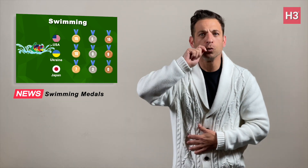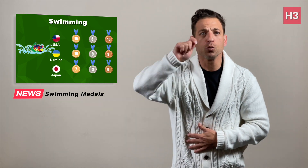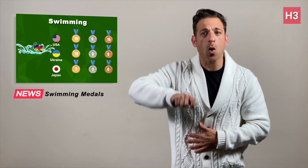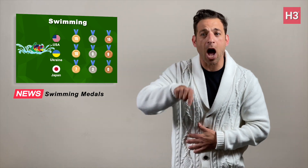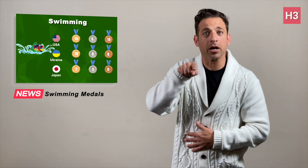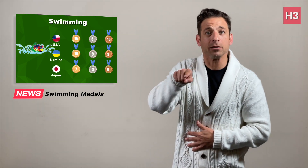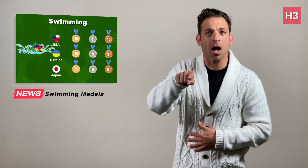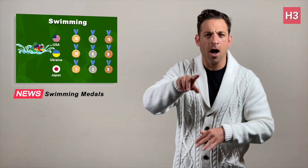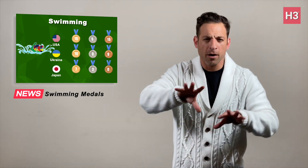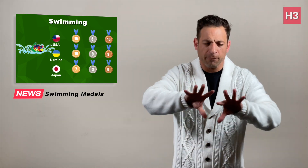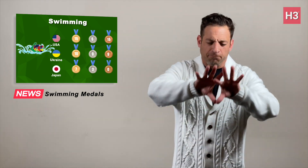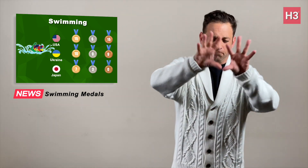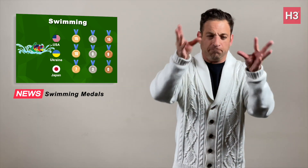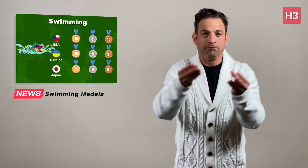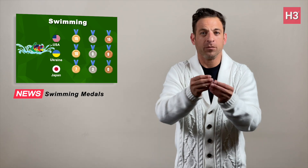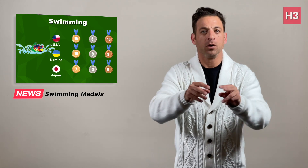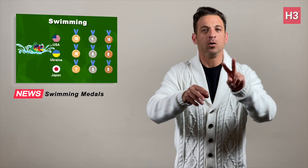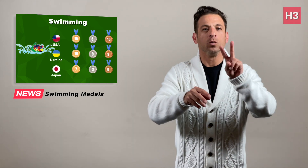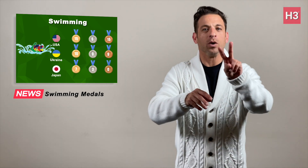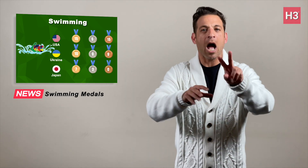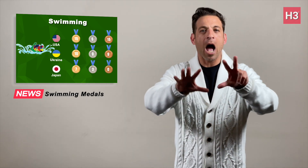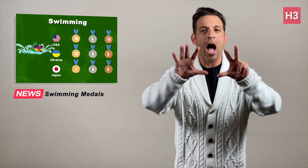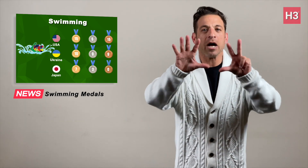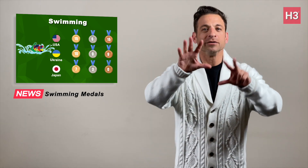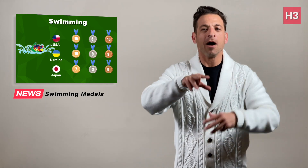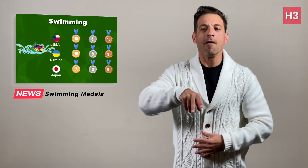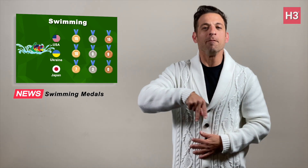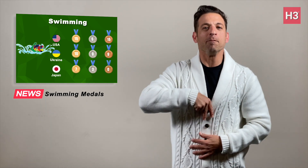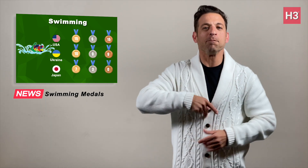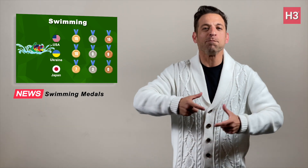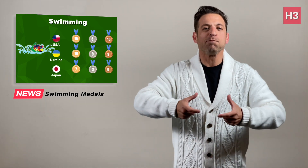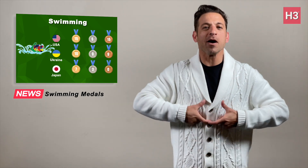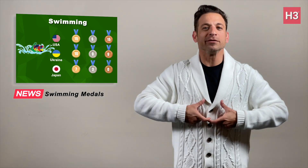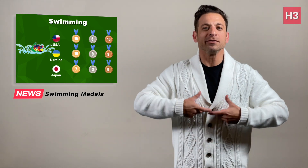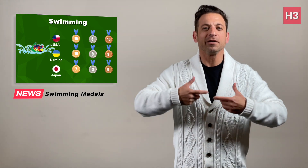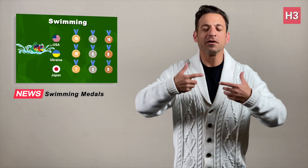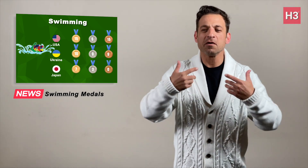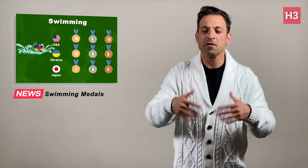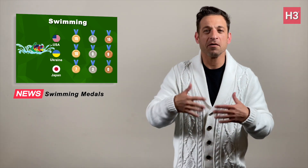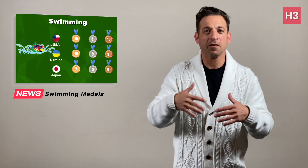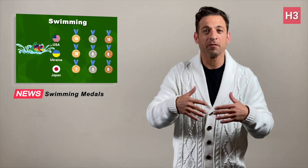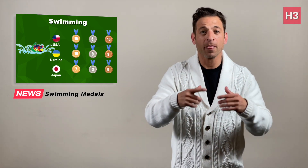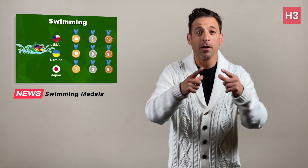Ukraine accumulated 28 medals.